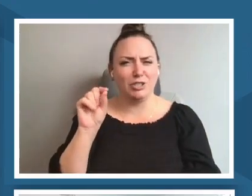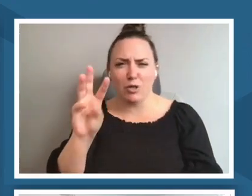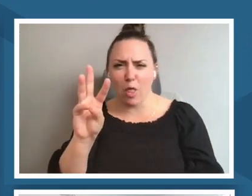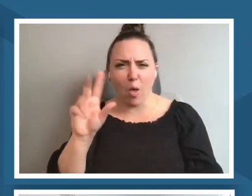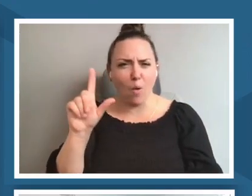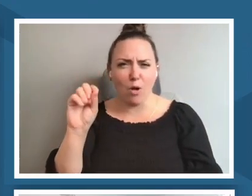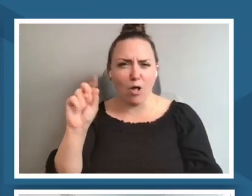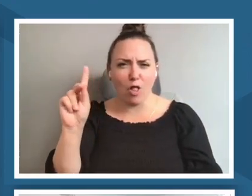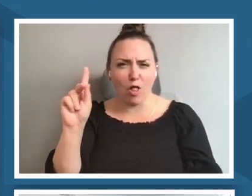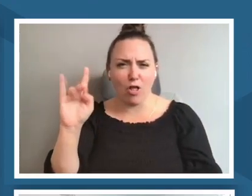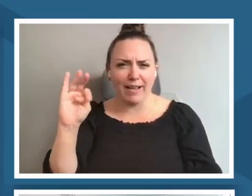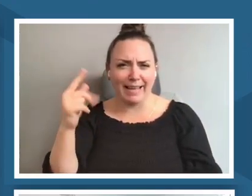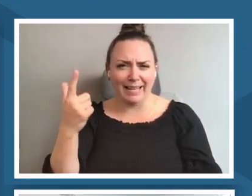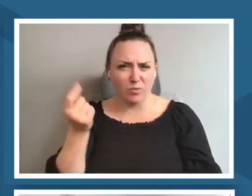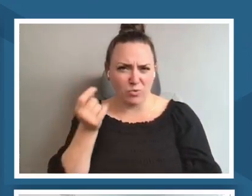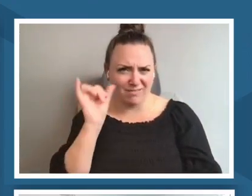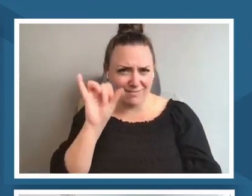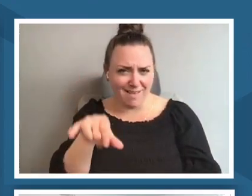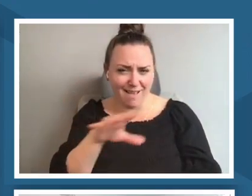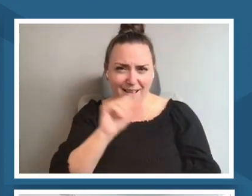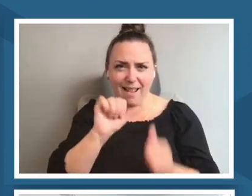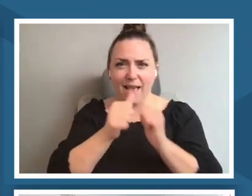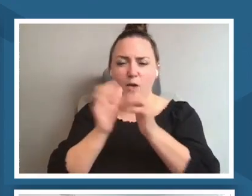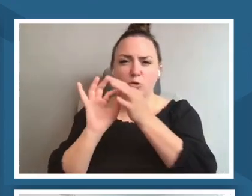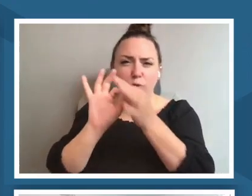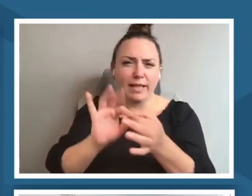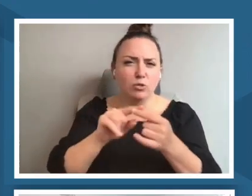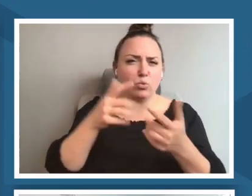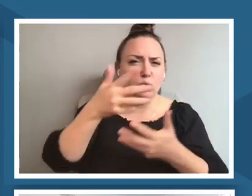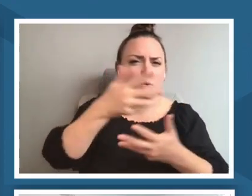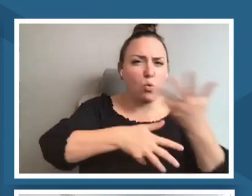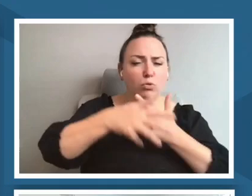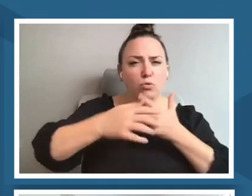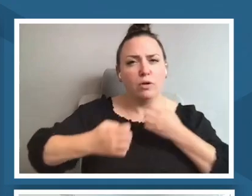that have to do with social and